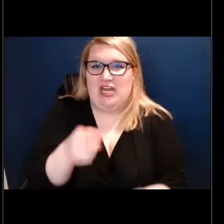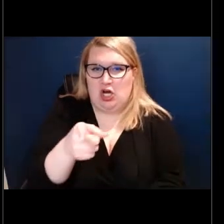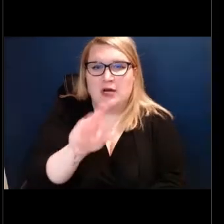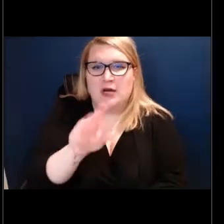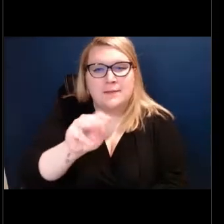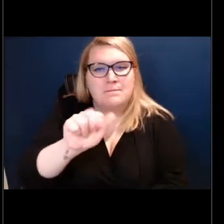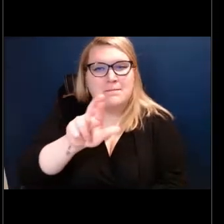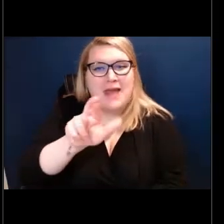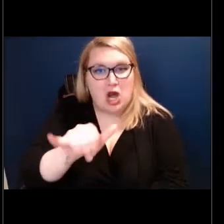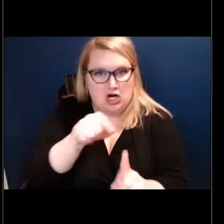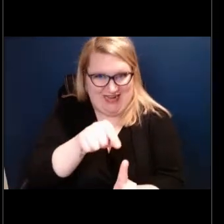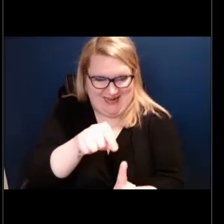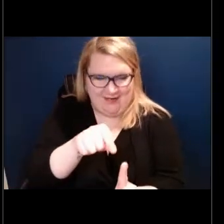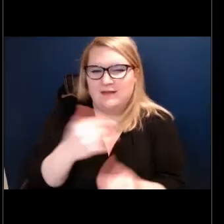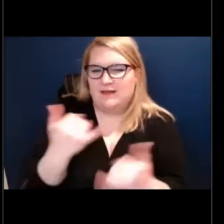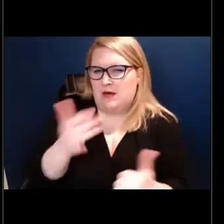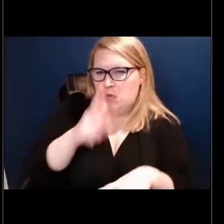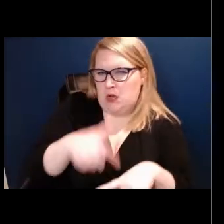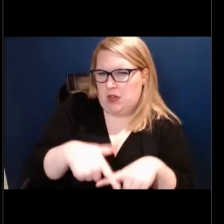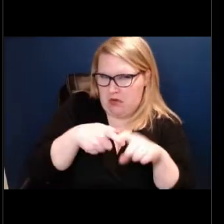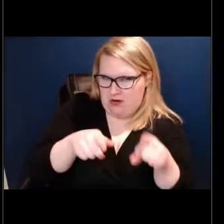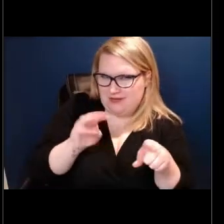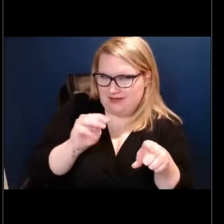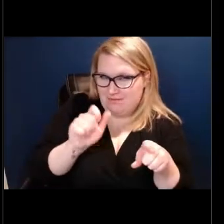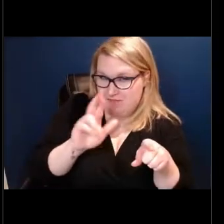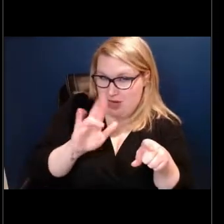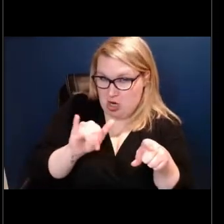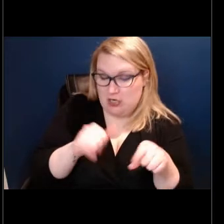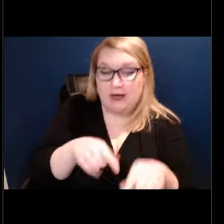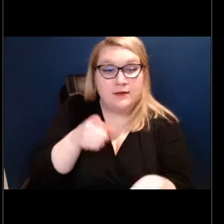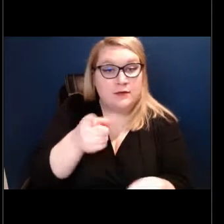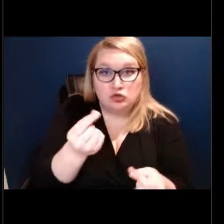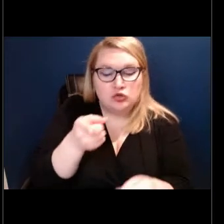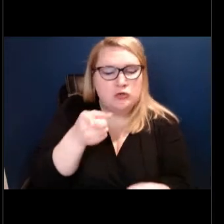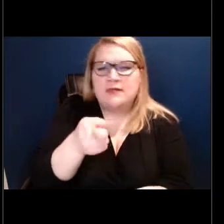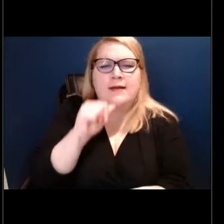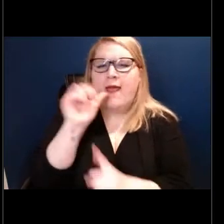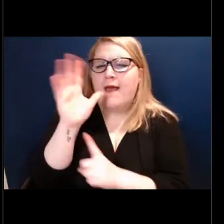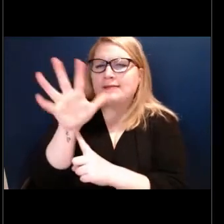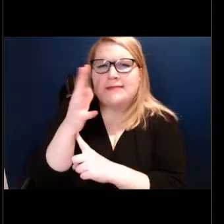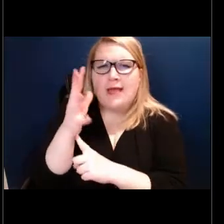and we'll stop with Mary right now. And what Mary's doing is, she's not a satellite controller but she's an engineer.